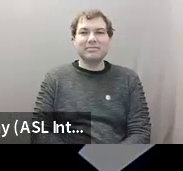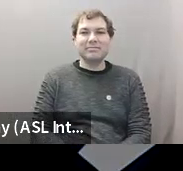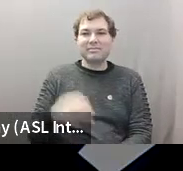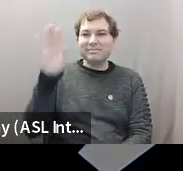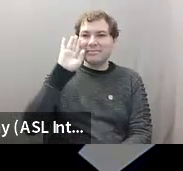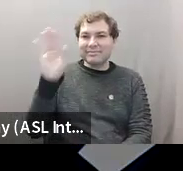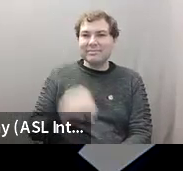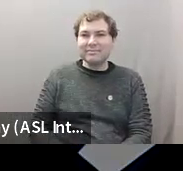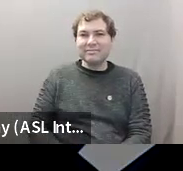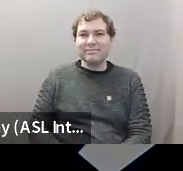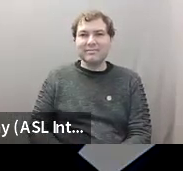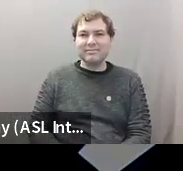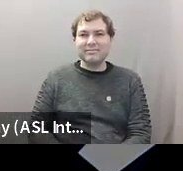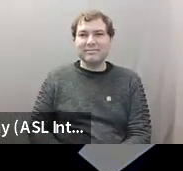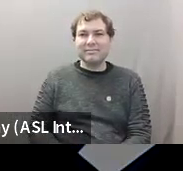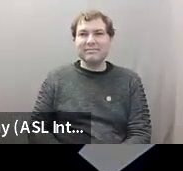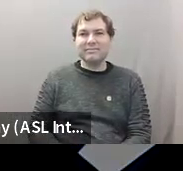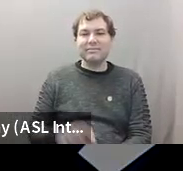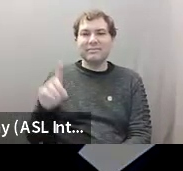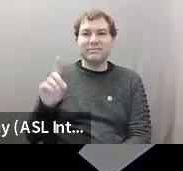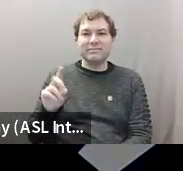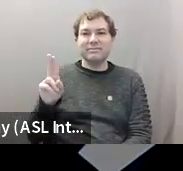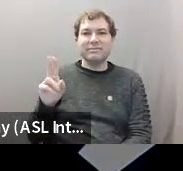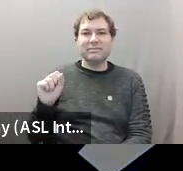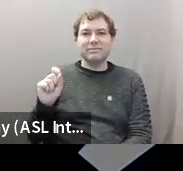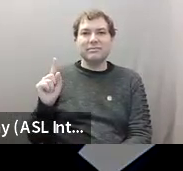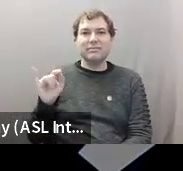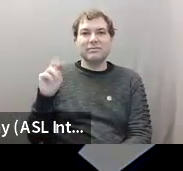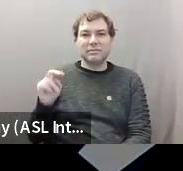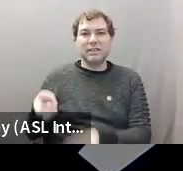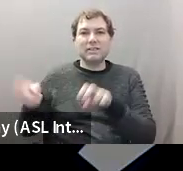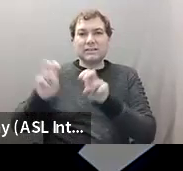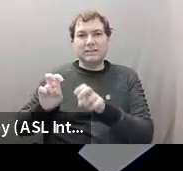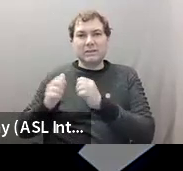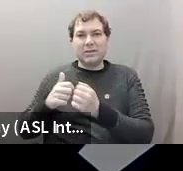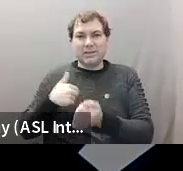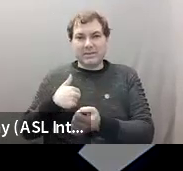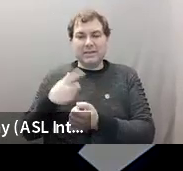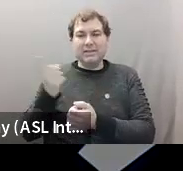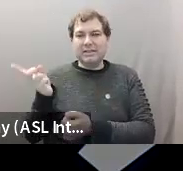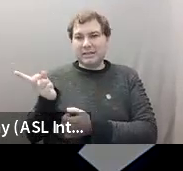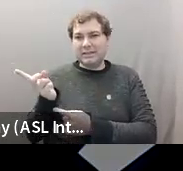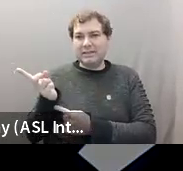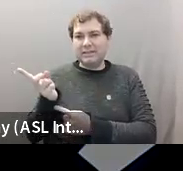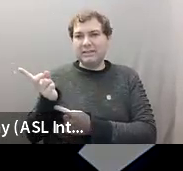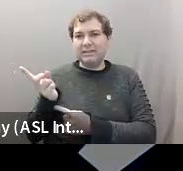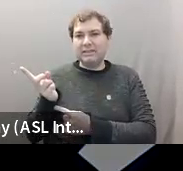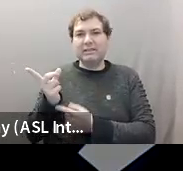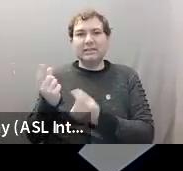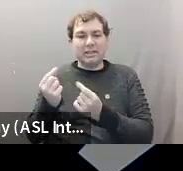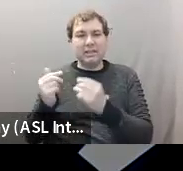Jen Hawkinson: so Dustin is the one sitting with me, and he is he does our peer mentor program.